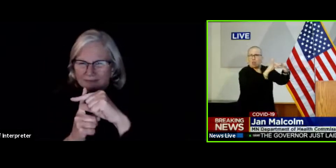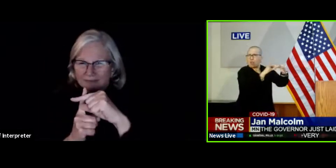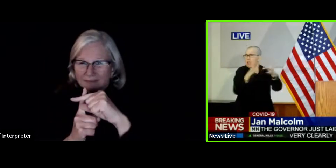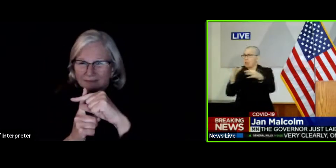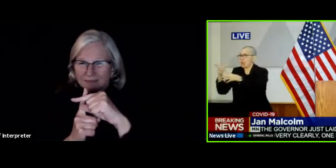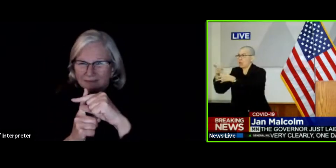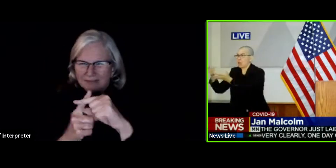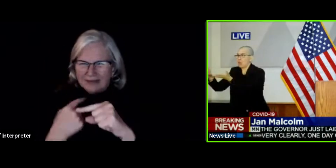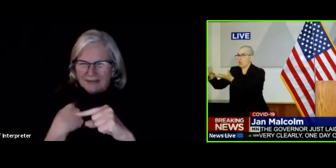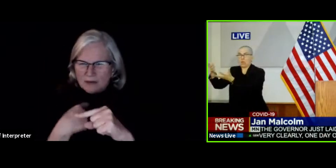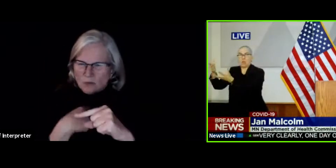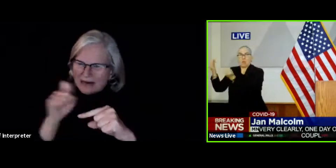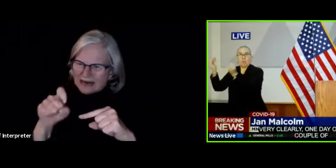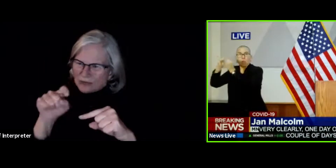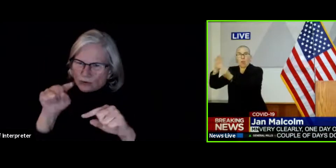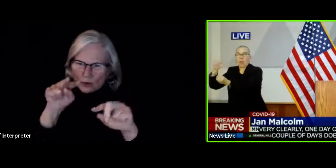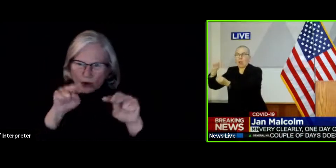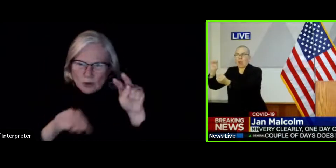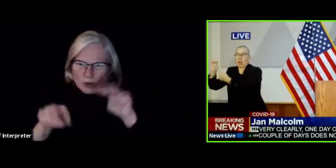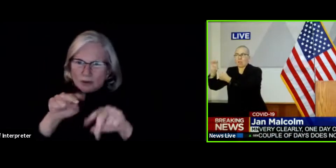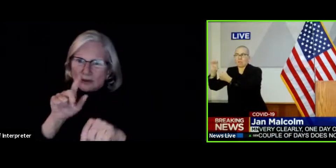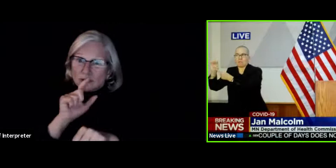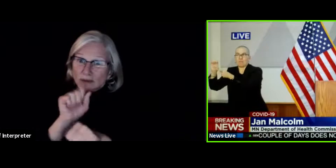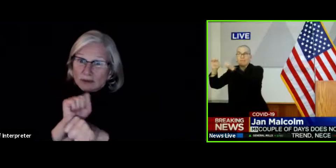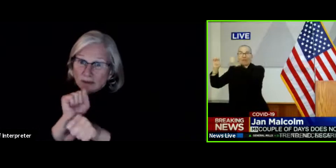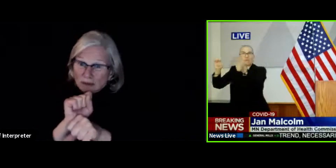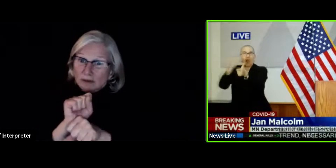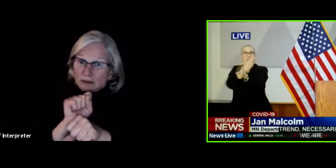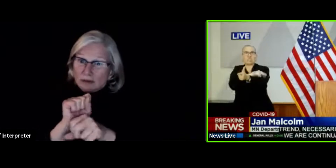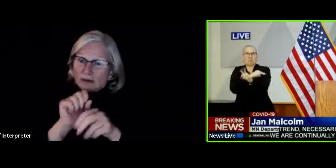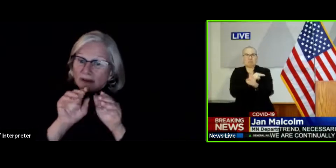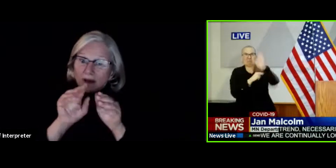WE BRINGS US REALLY TO THE FOCUS FOR TODAY'S DISCUSSION.